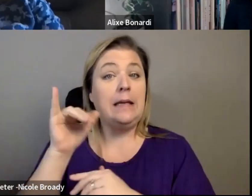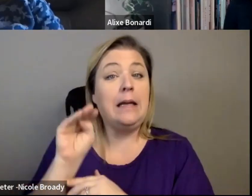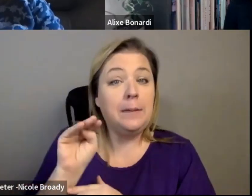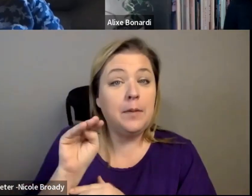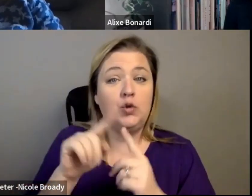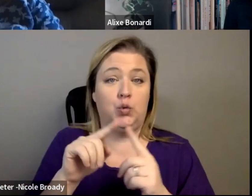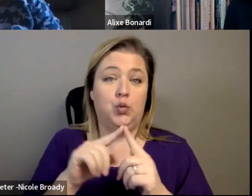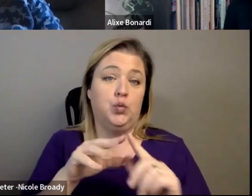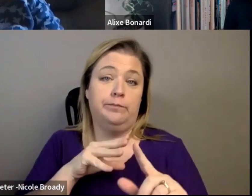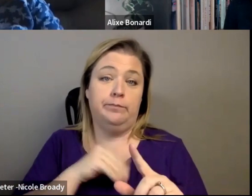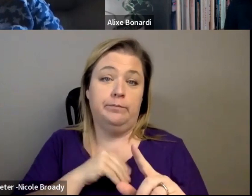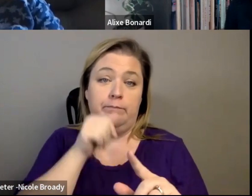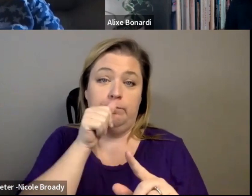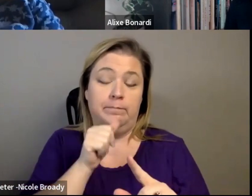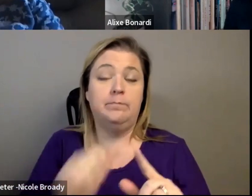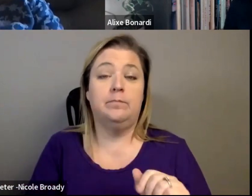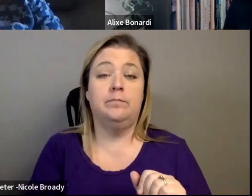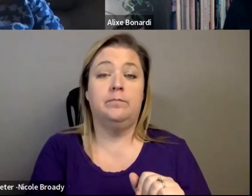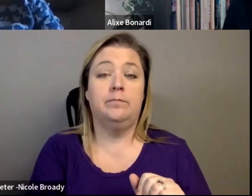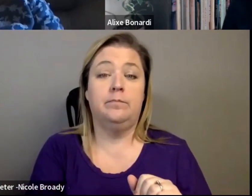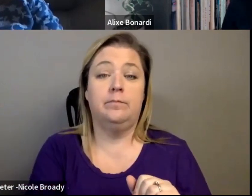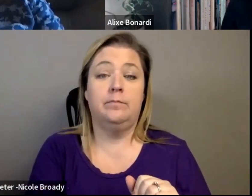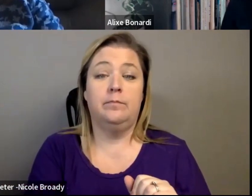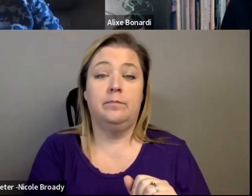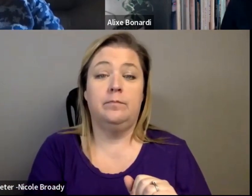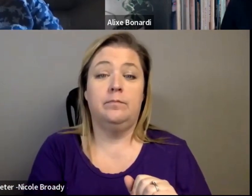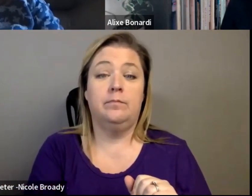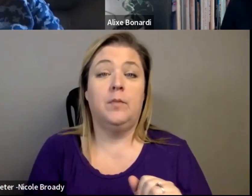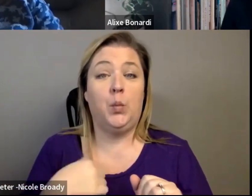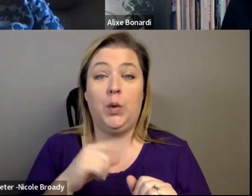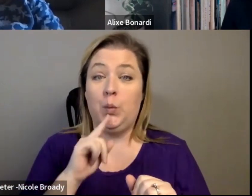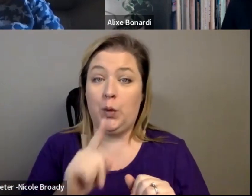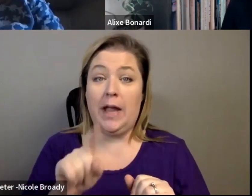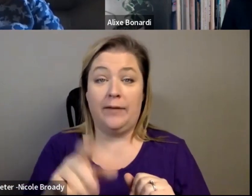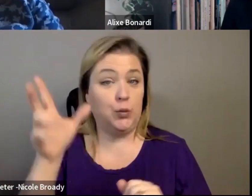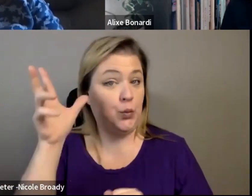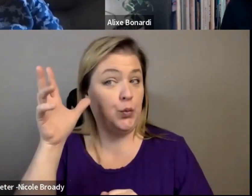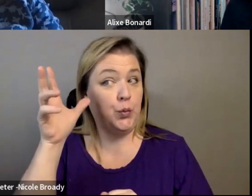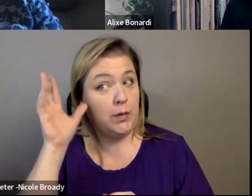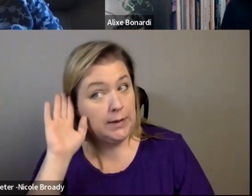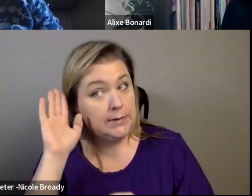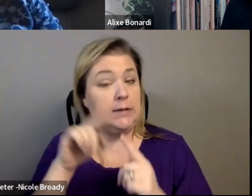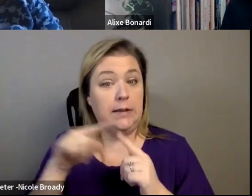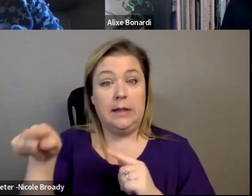And we have to listen to him. And let Him guide us in what he